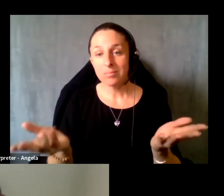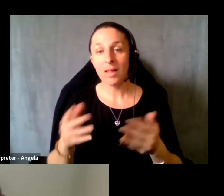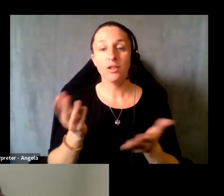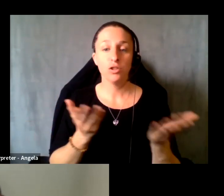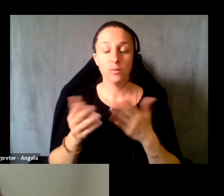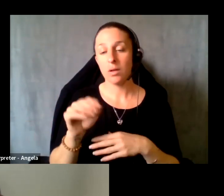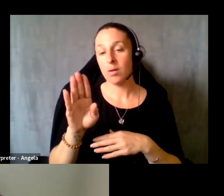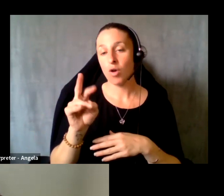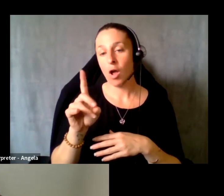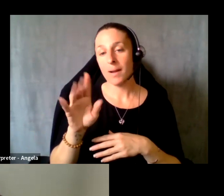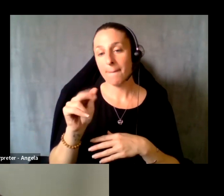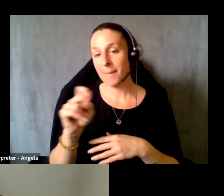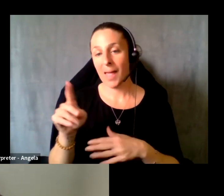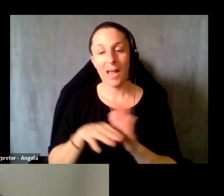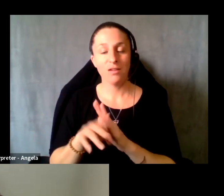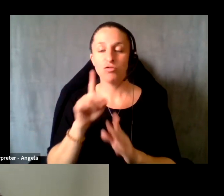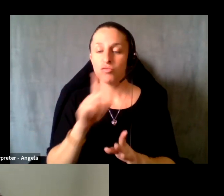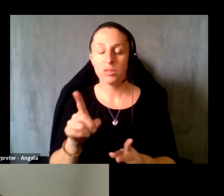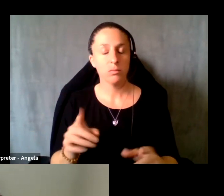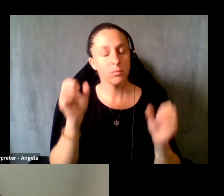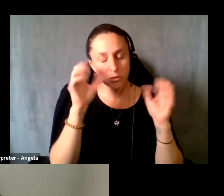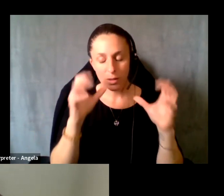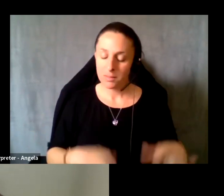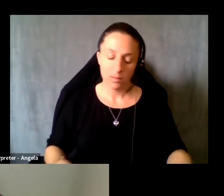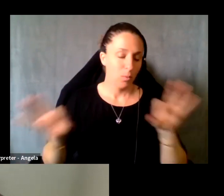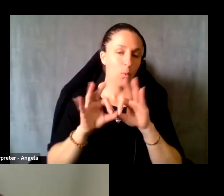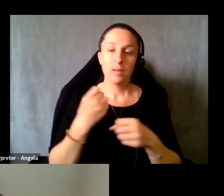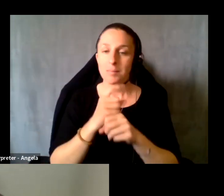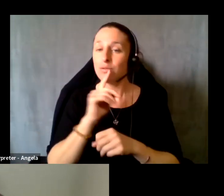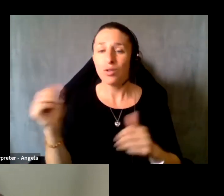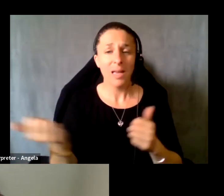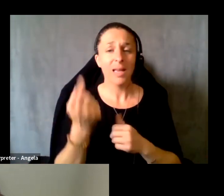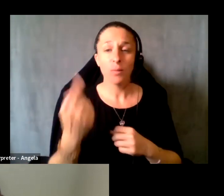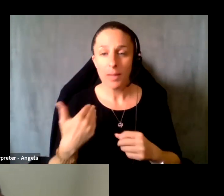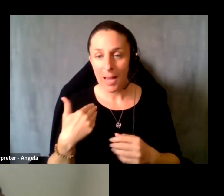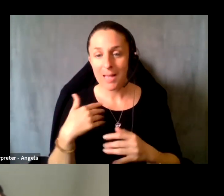is really incredibly important to make sure that everybody has the same access to information